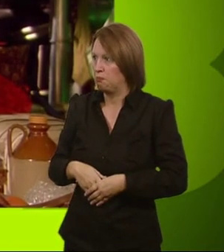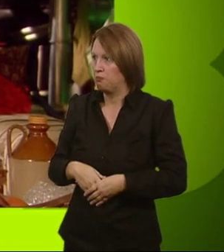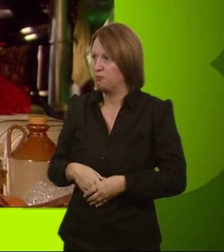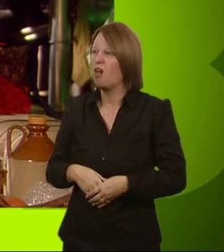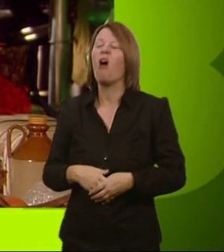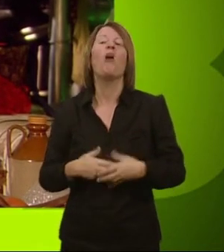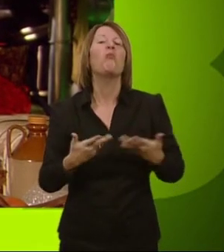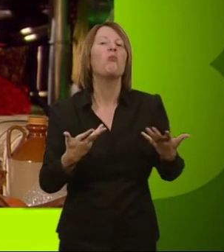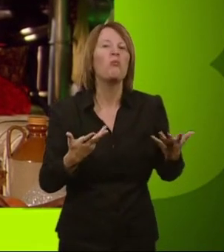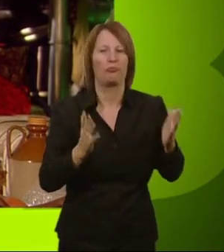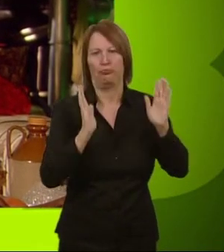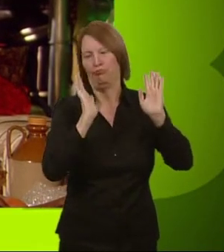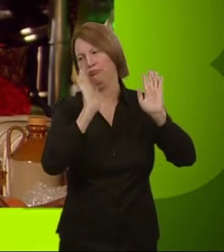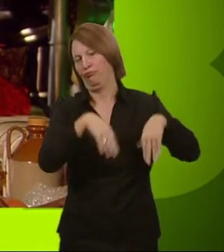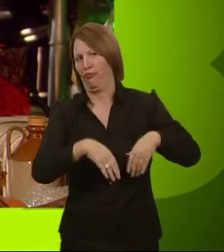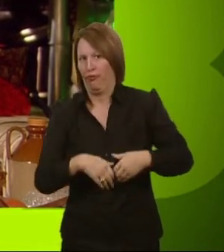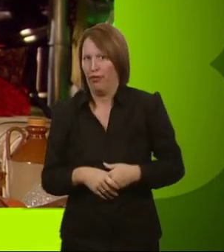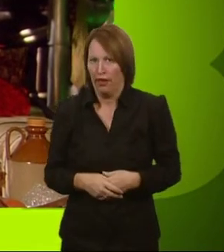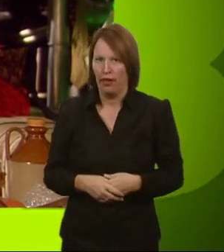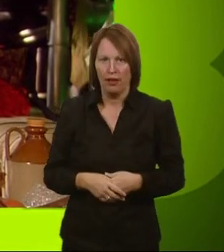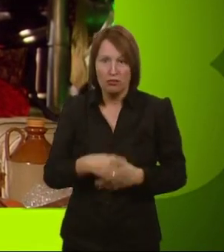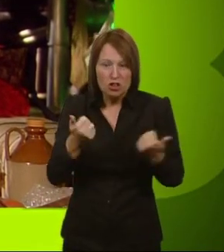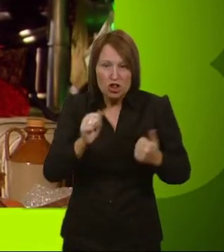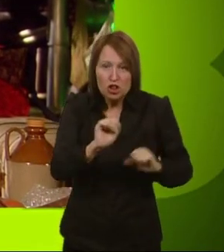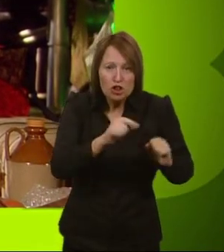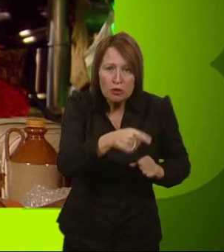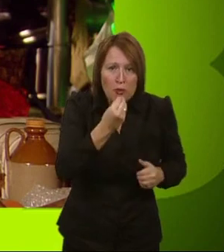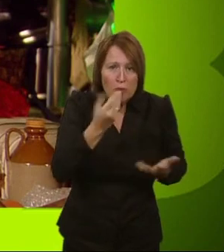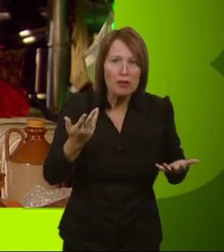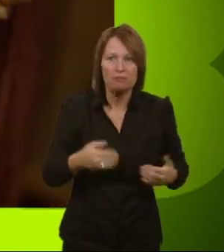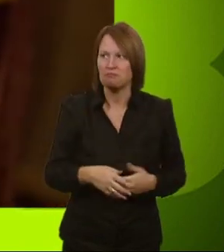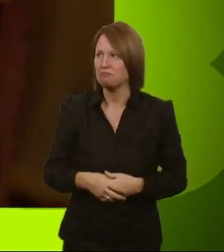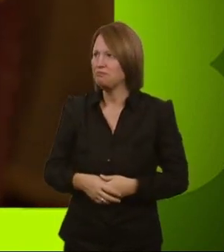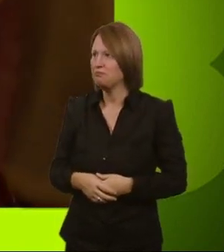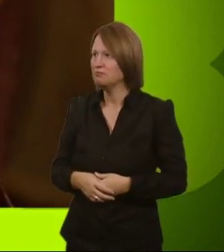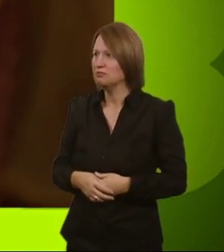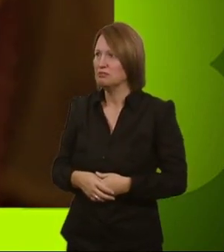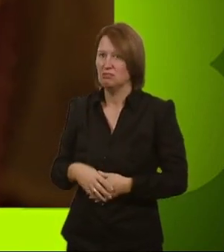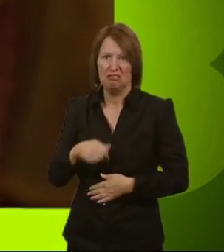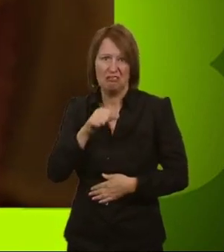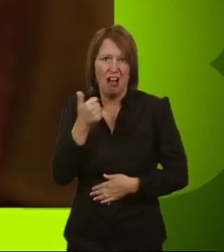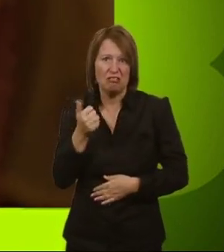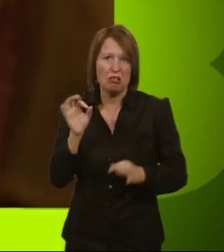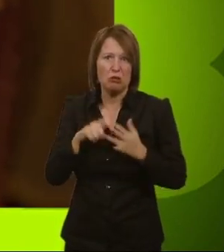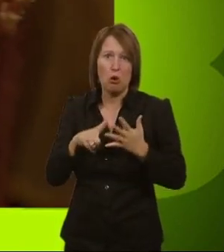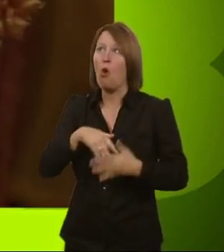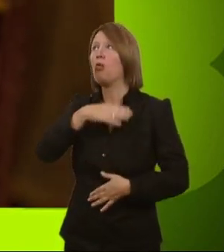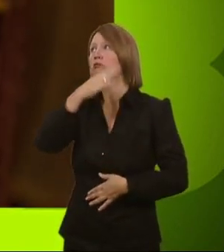guess you haven't finished that one yet oh this is nice nothing to do and all day to do